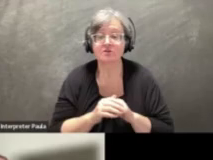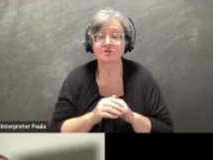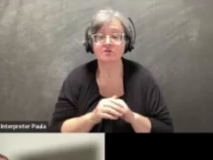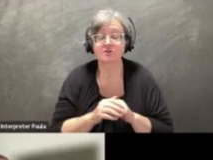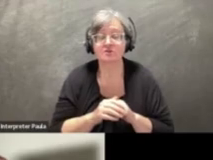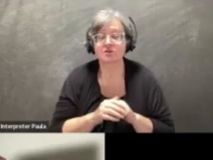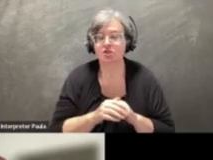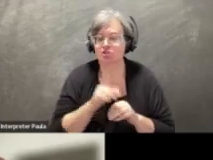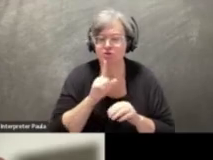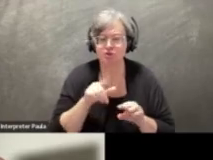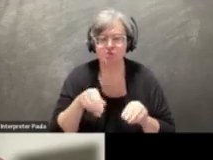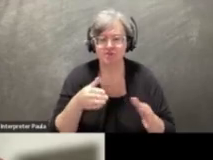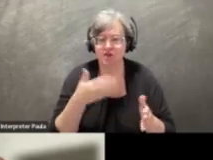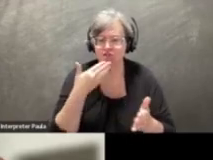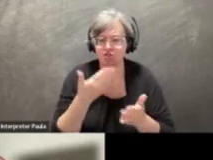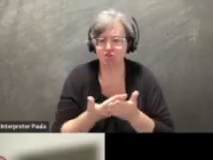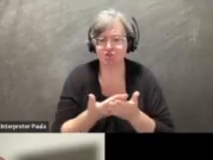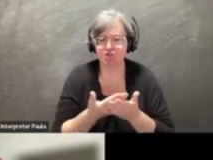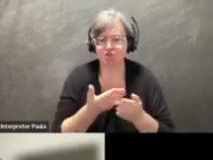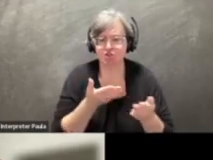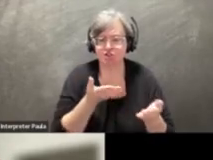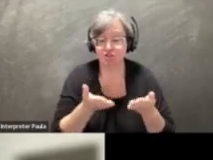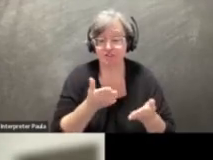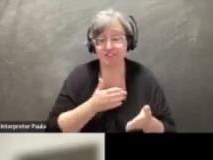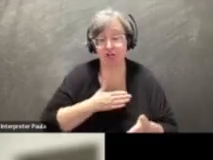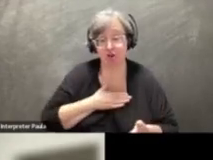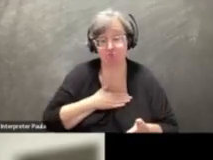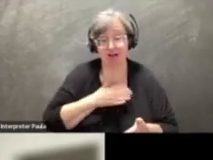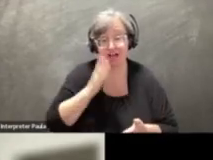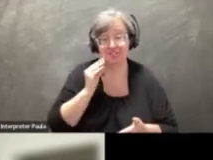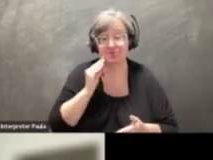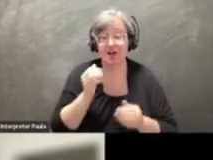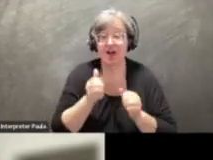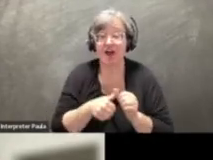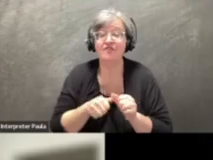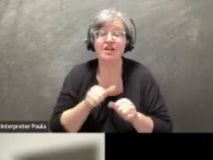useful services, my experience was that every time I met with